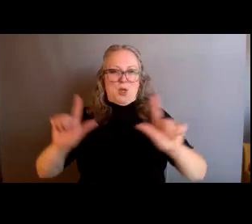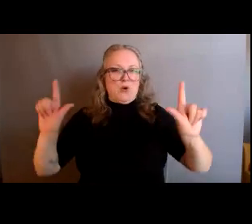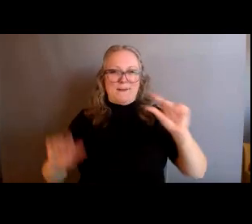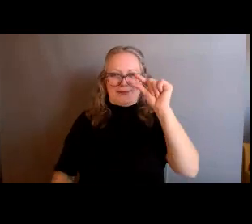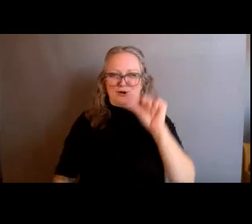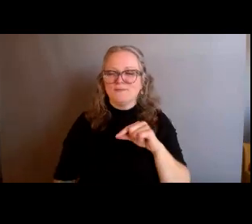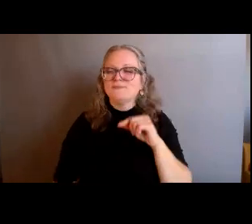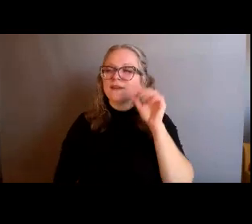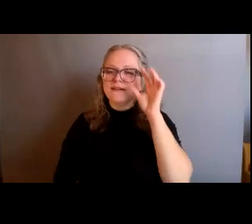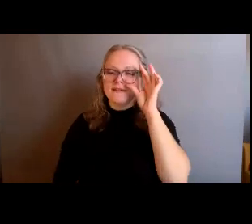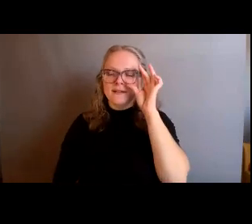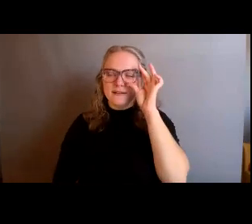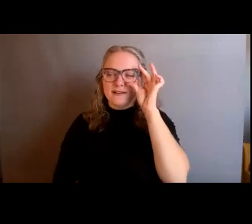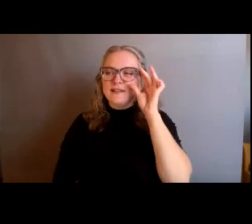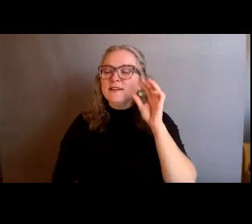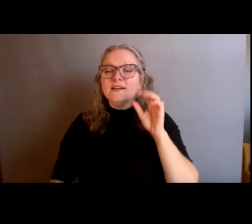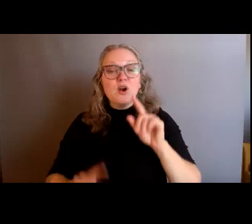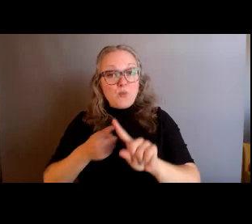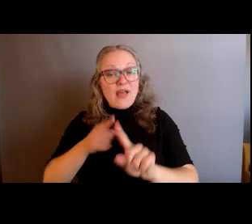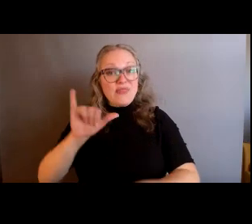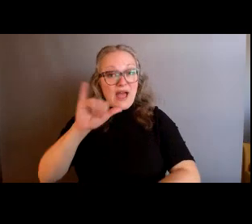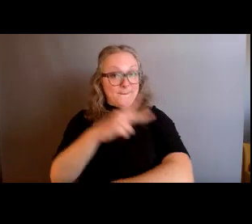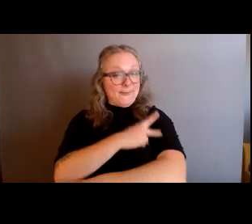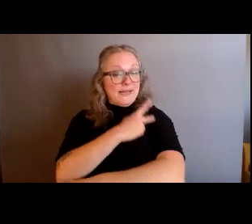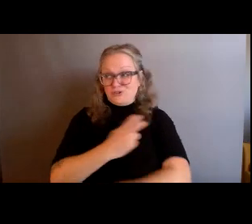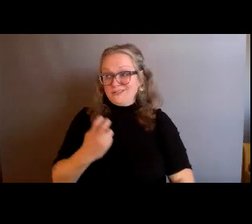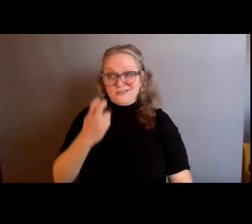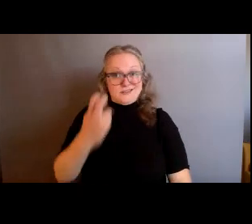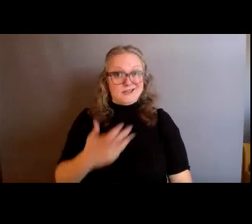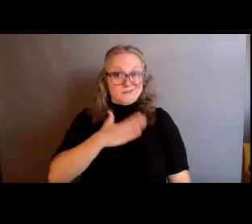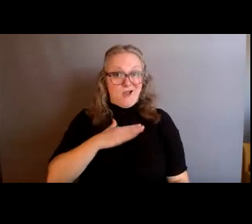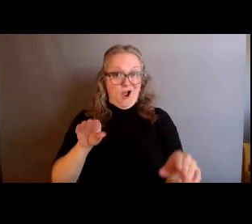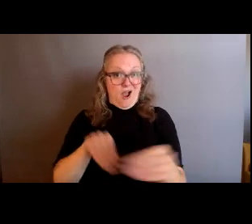We're gonna give when that patient sits in my office. I'm gonna give him two syllable words.